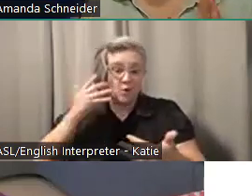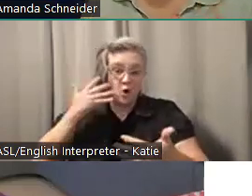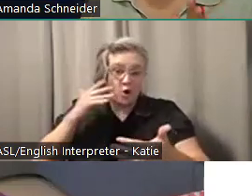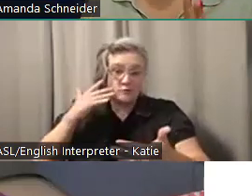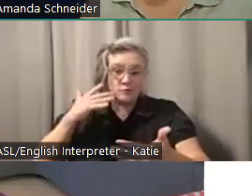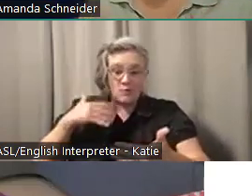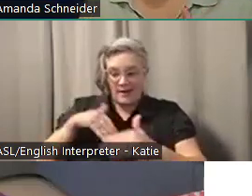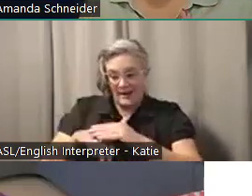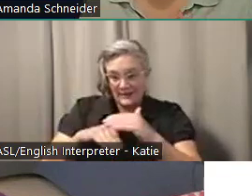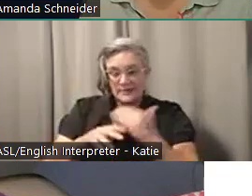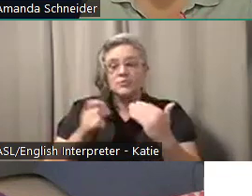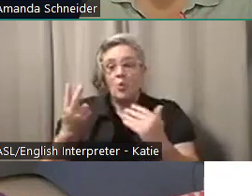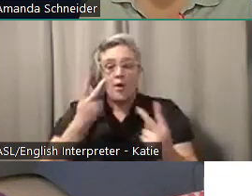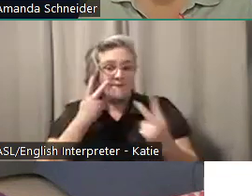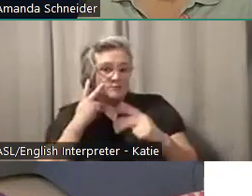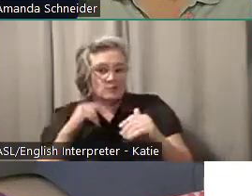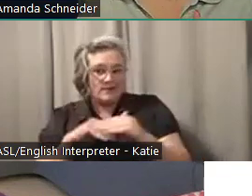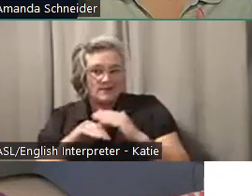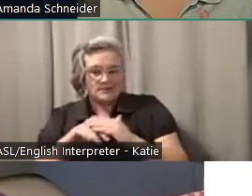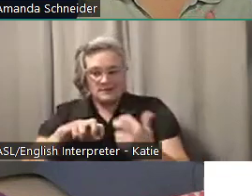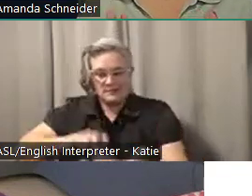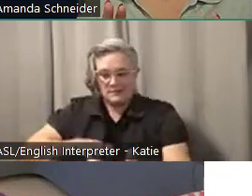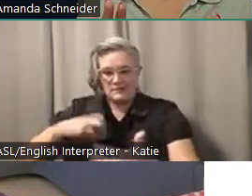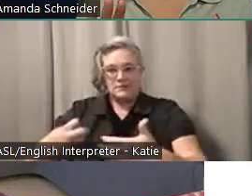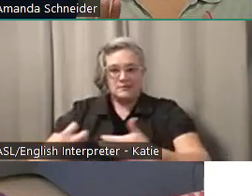And or visual access. So…